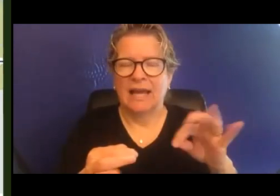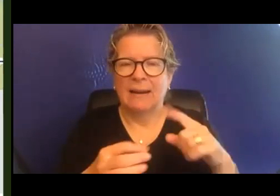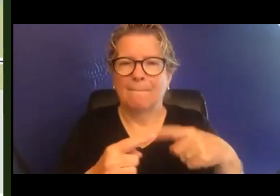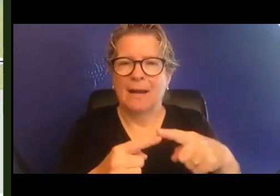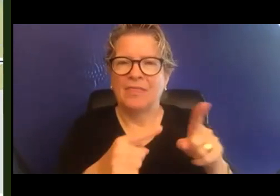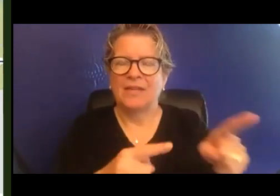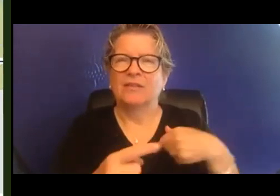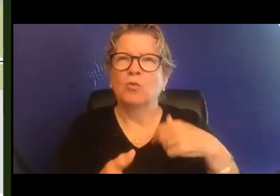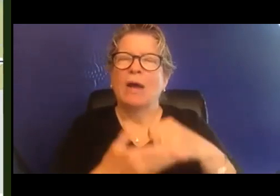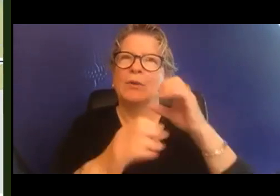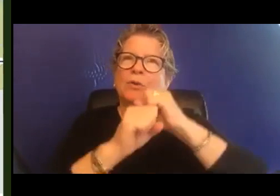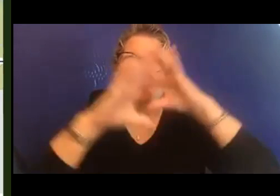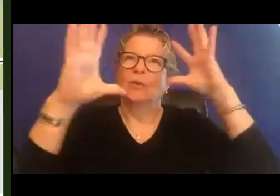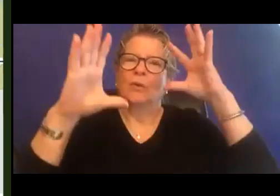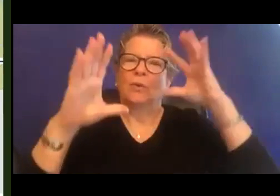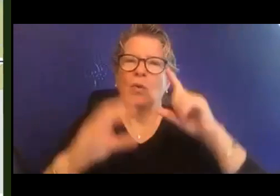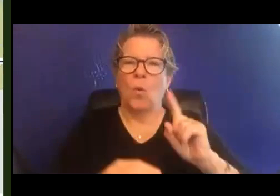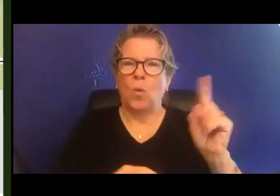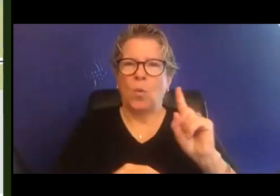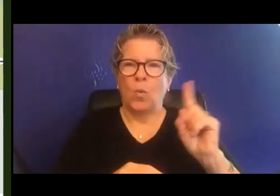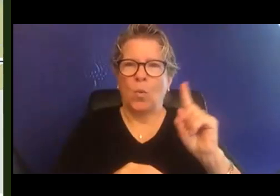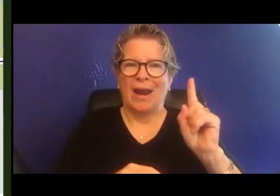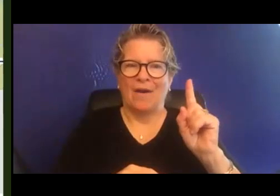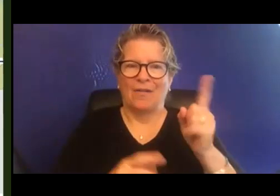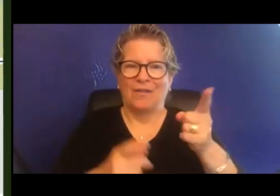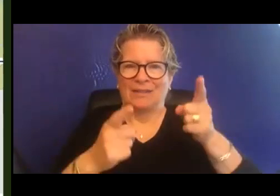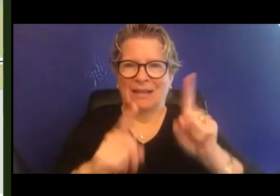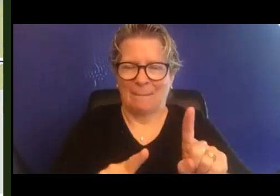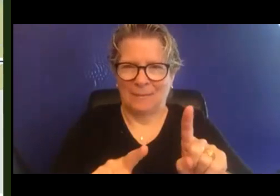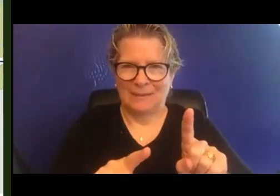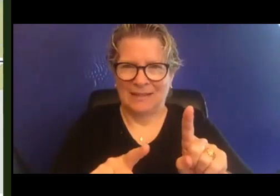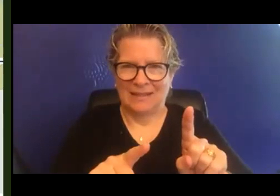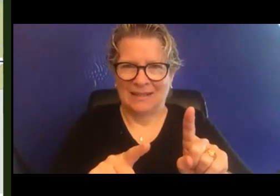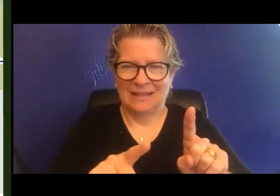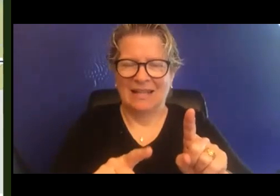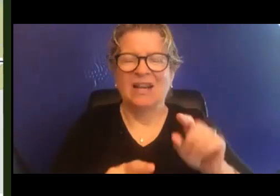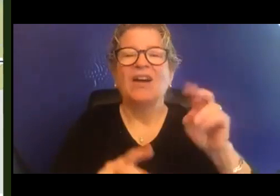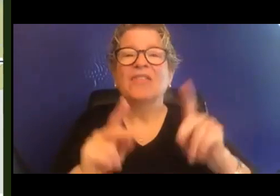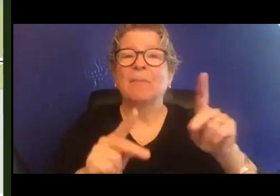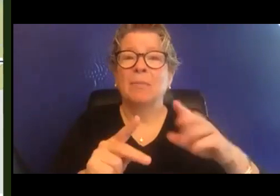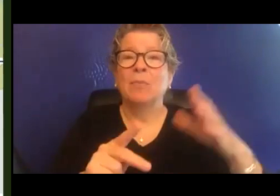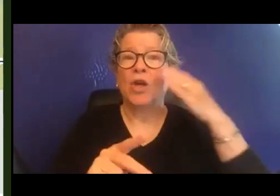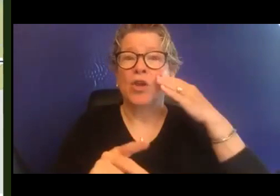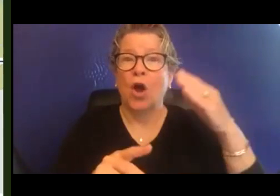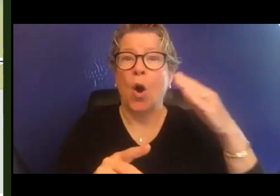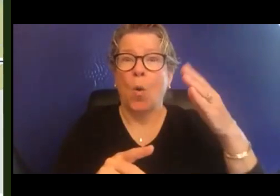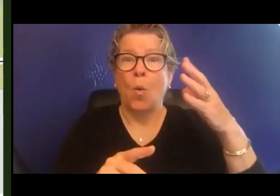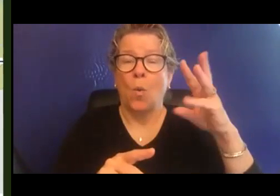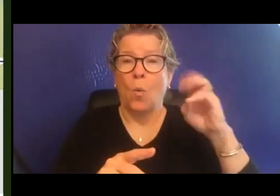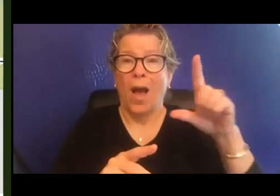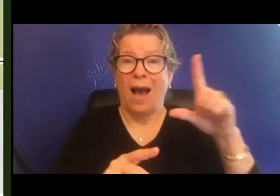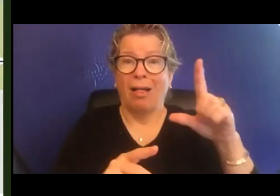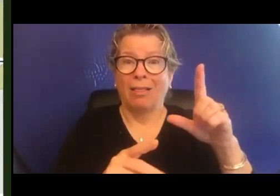in a location here, those of you that know the area well, where